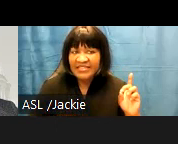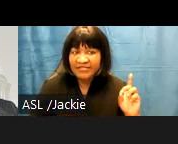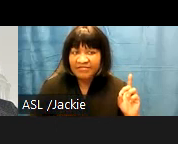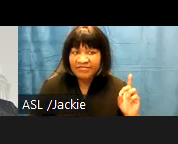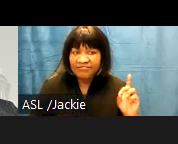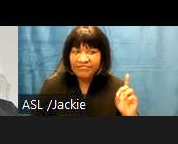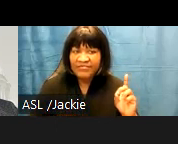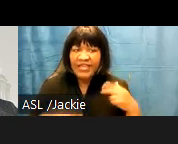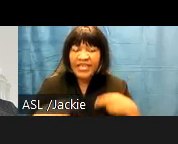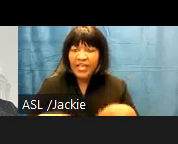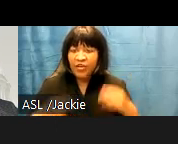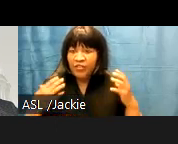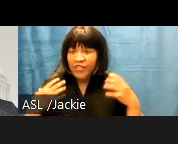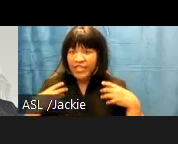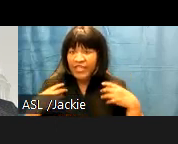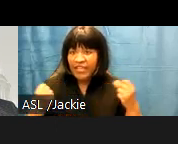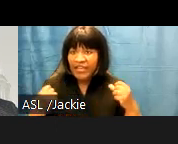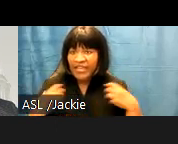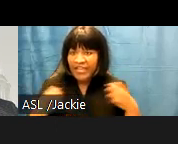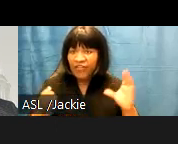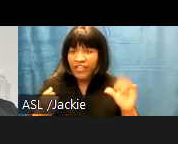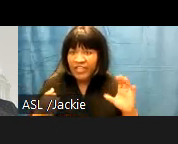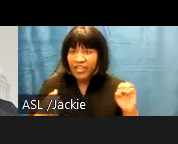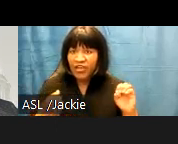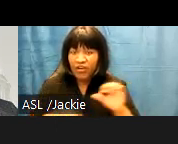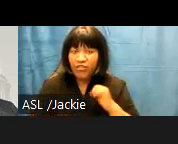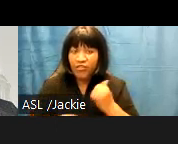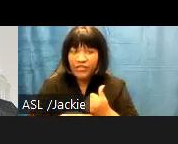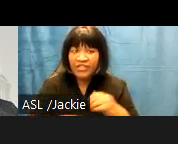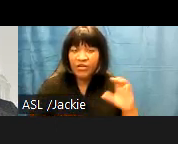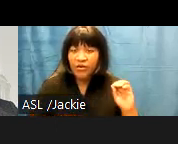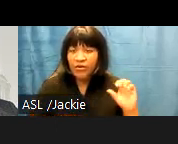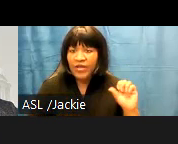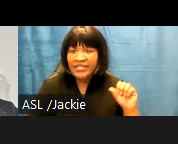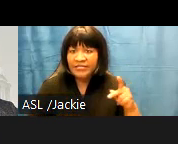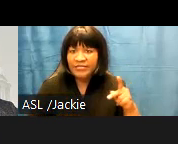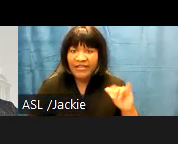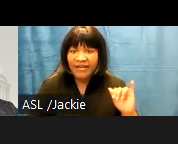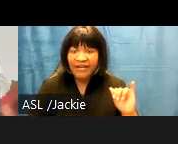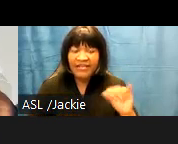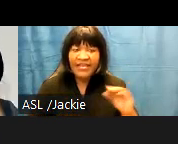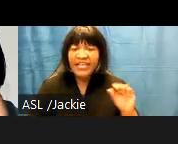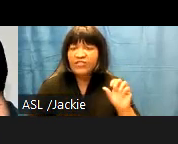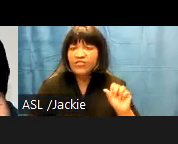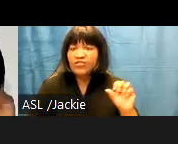The Health Care Authority, OSPI, and Social Security Administration.